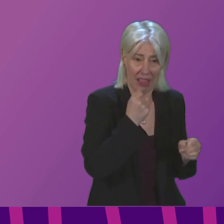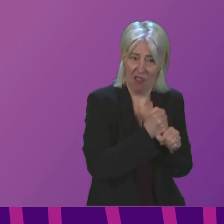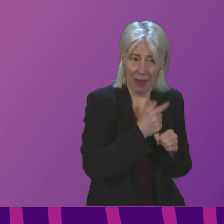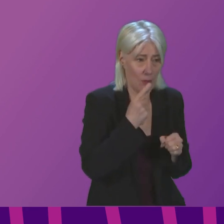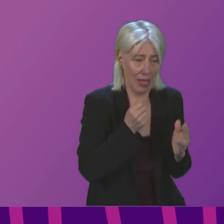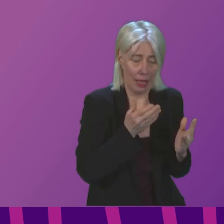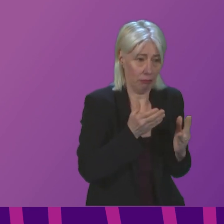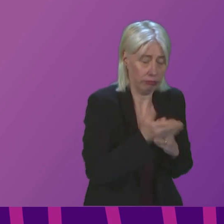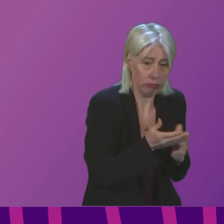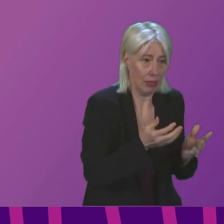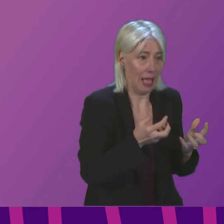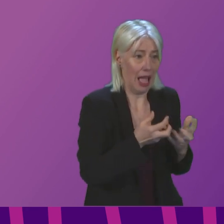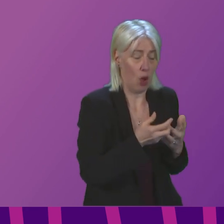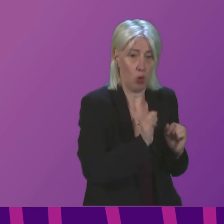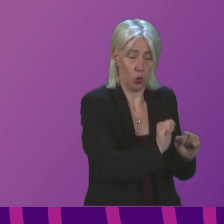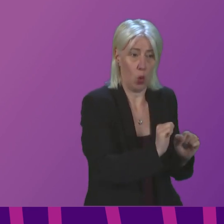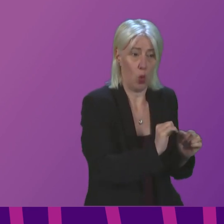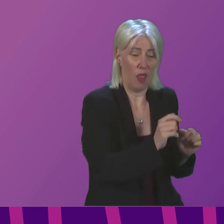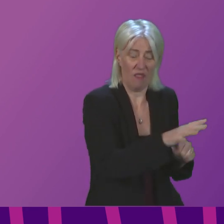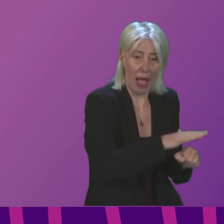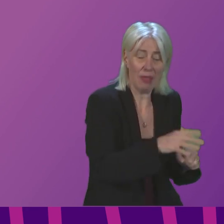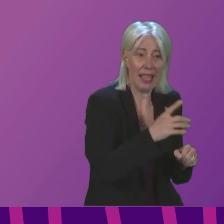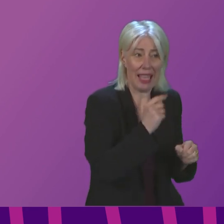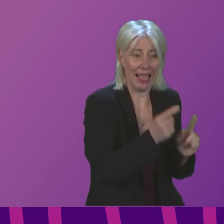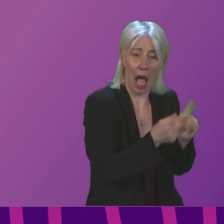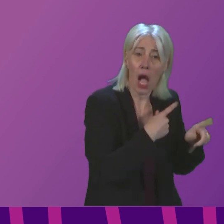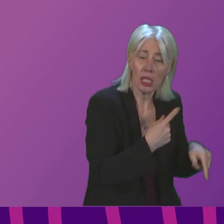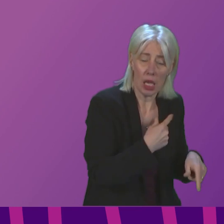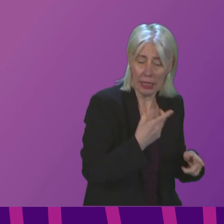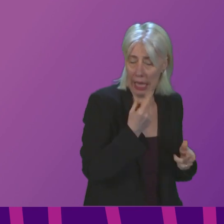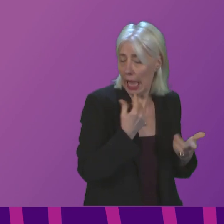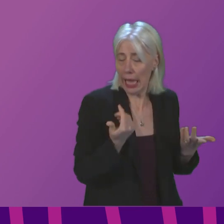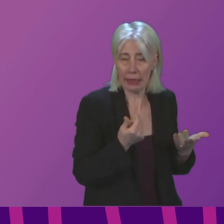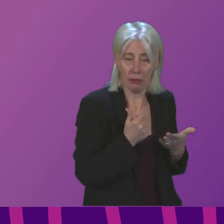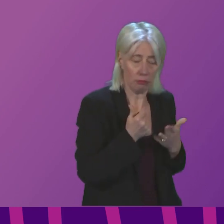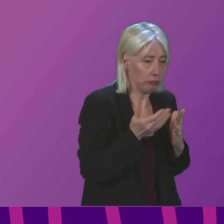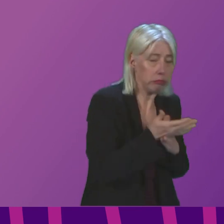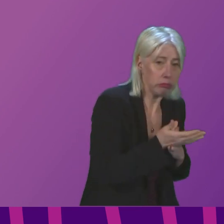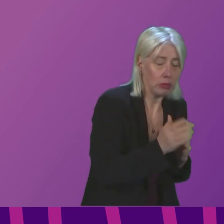get the answers that Sophia’s family understandably want. In a situation such as this, it is right,